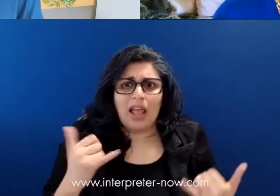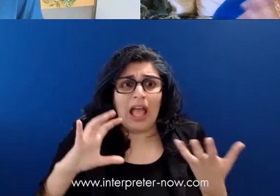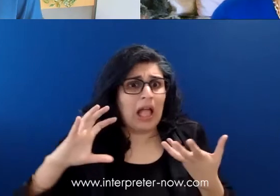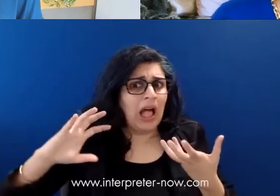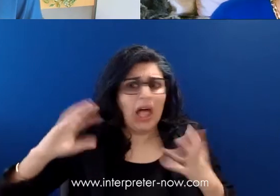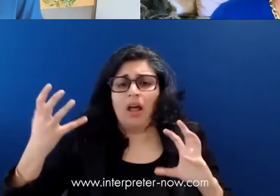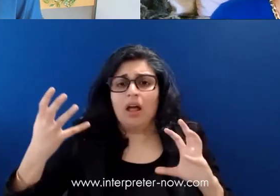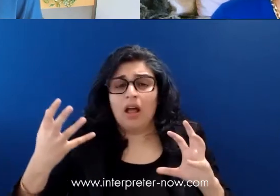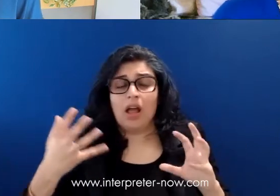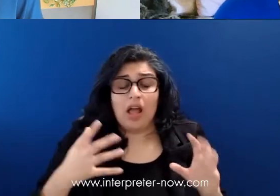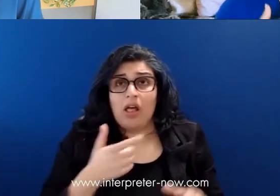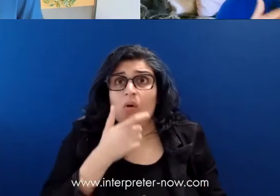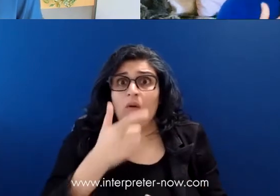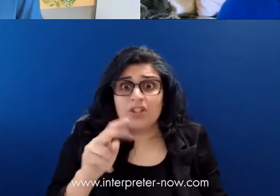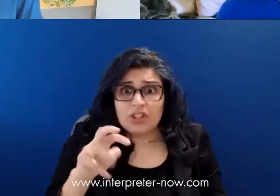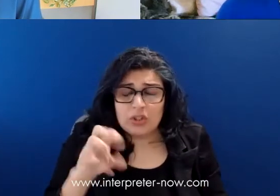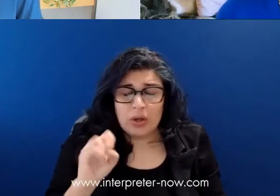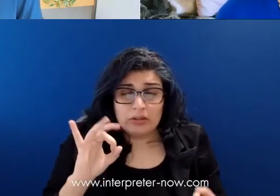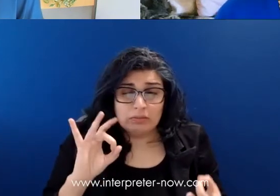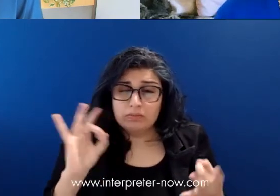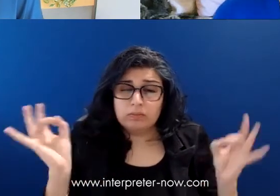watching what's happening? How would I decenter myself?